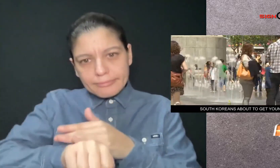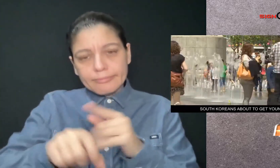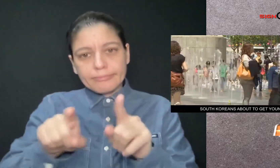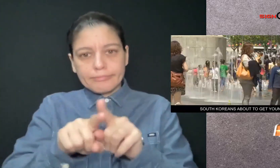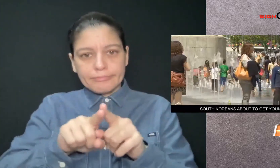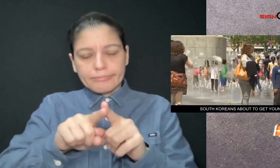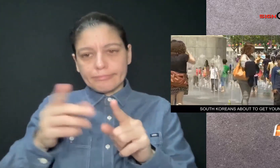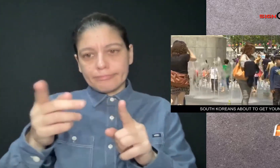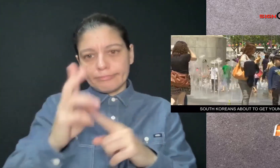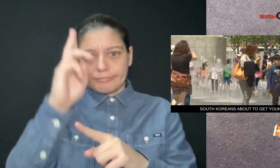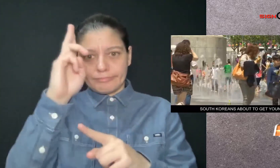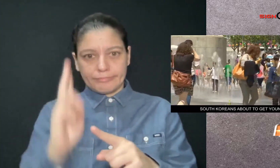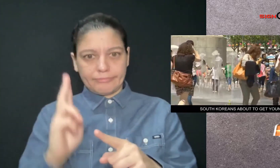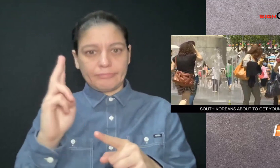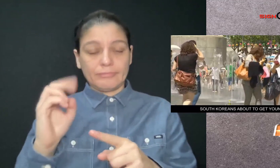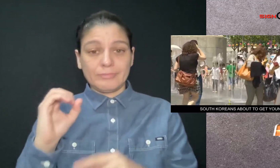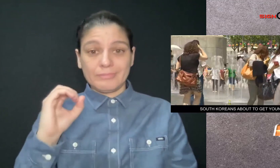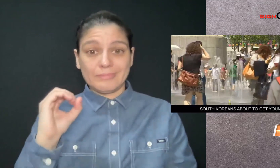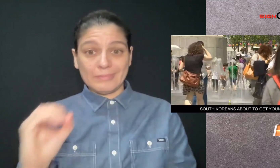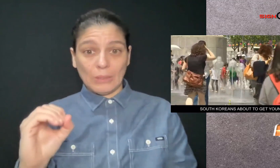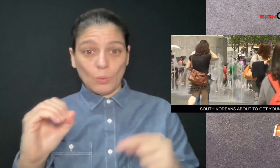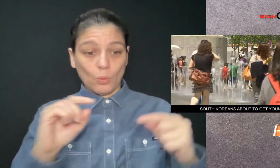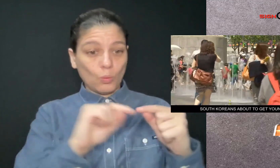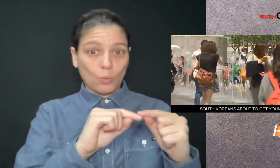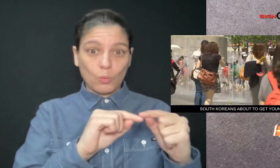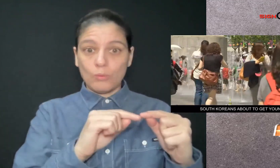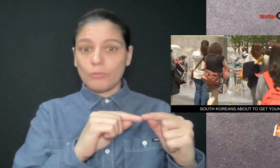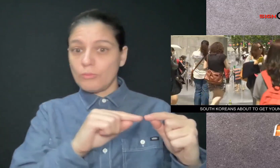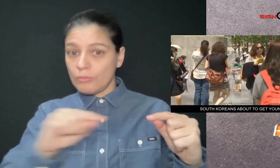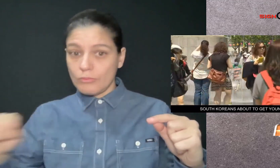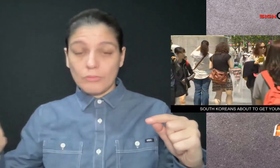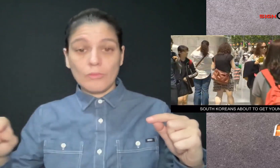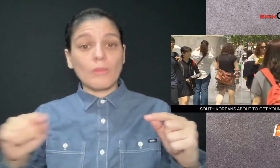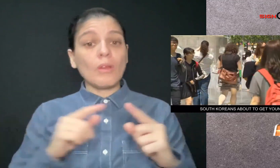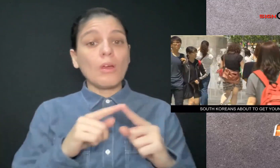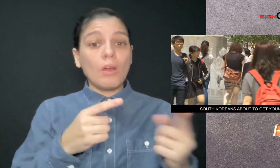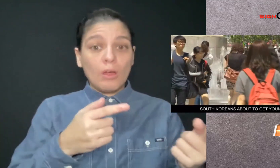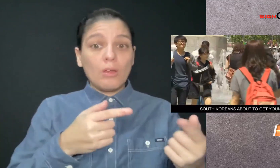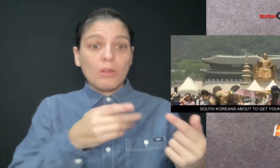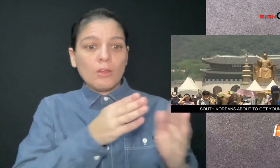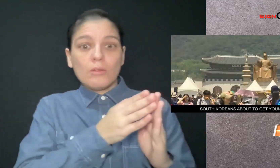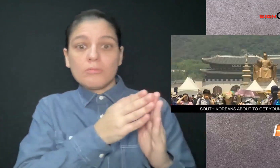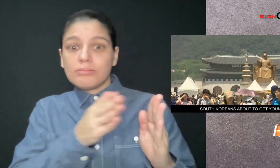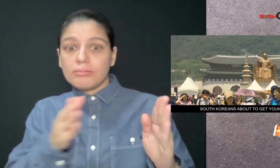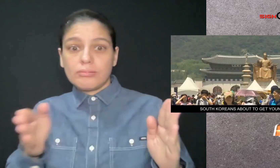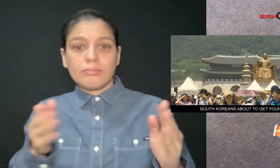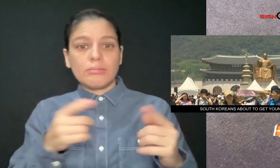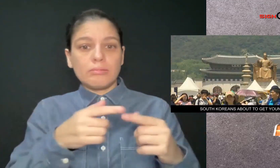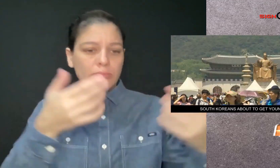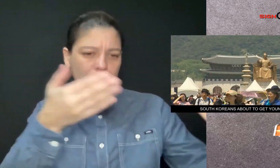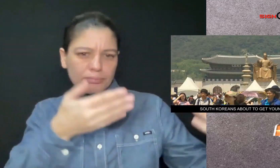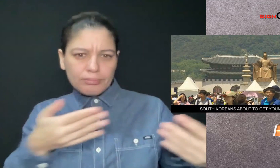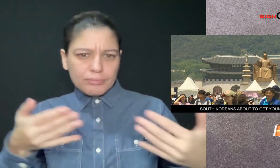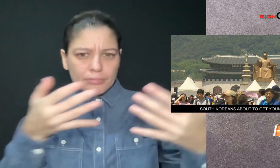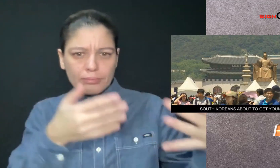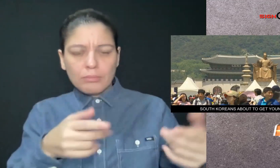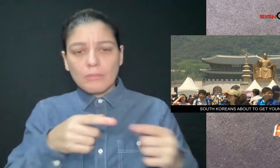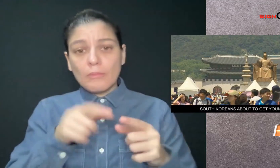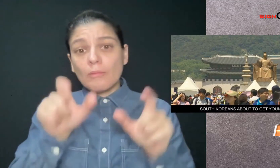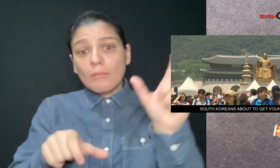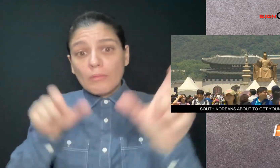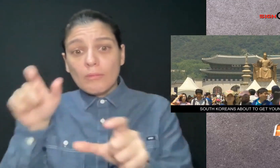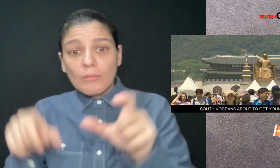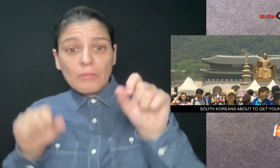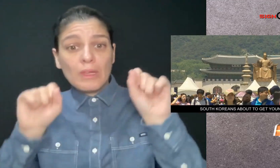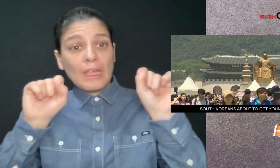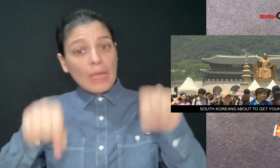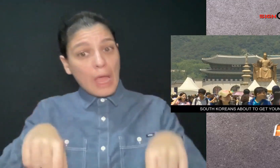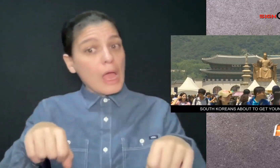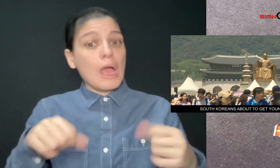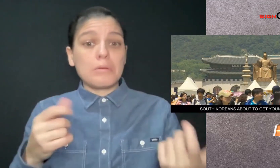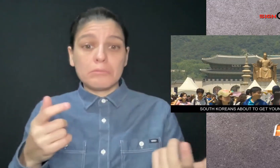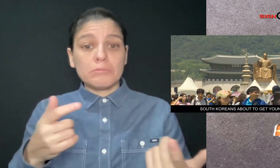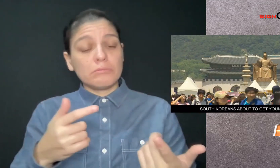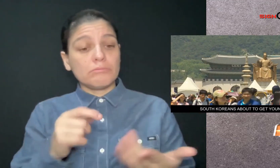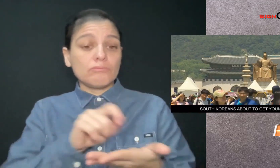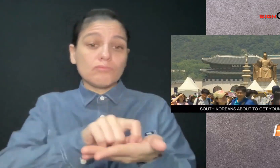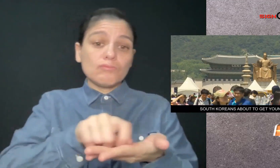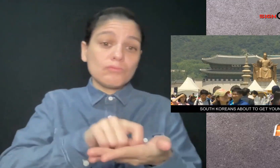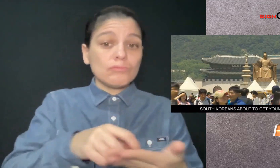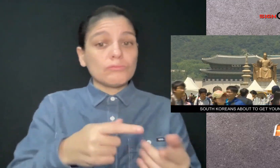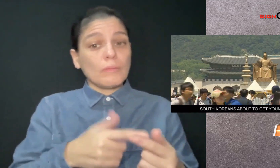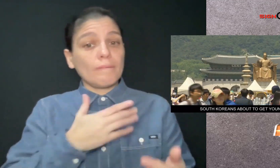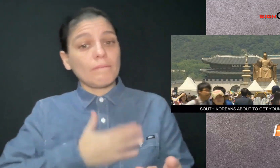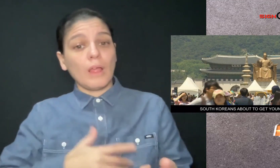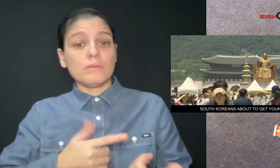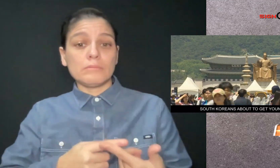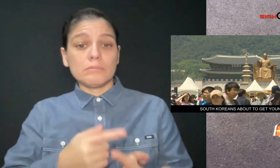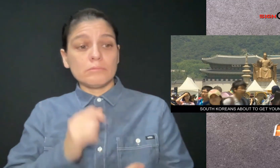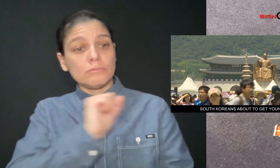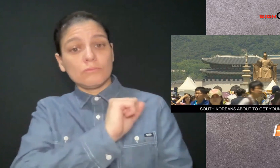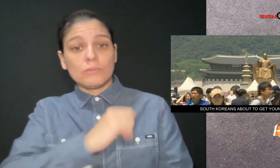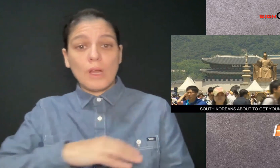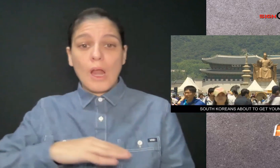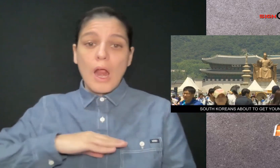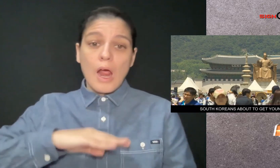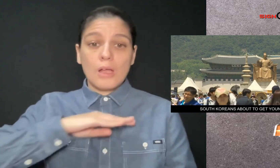was born starting at zero however in informal settings people may still